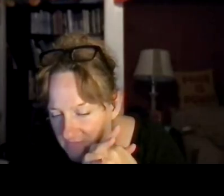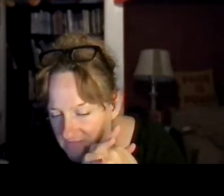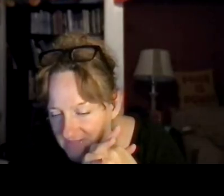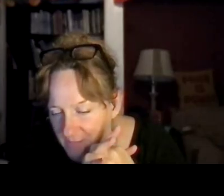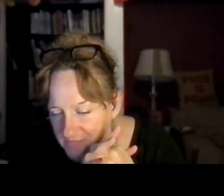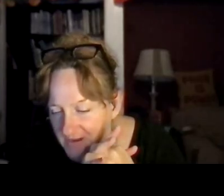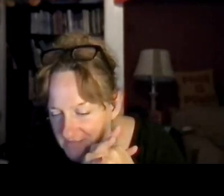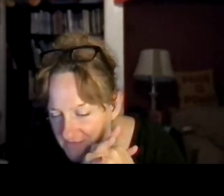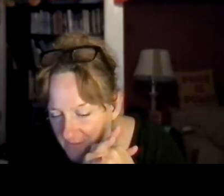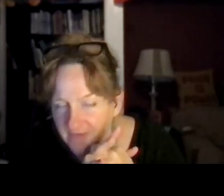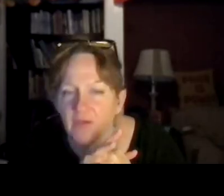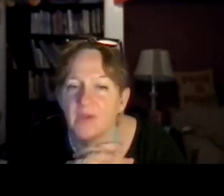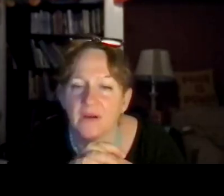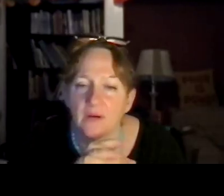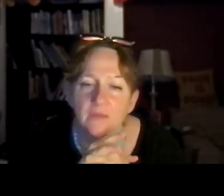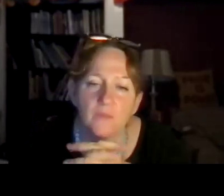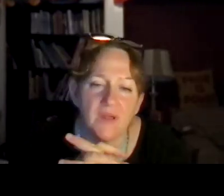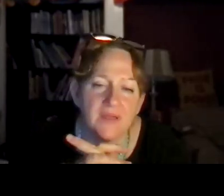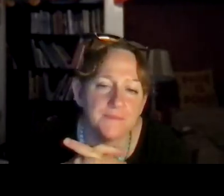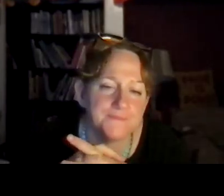Meriah: to see a perspective that might feel better right?